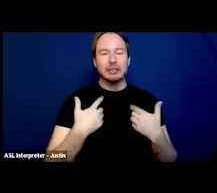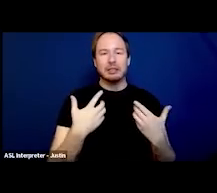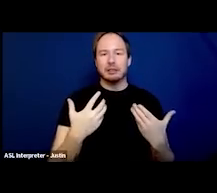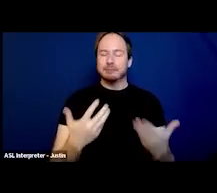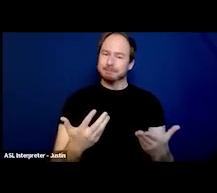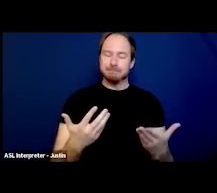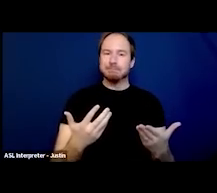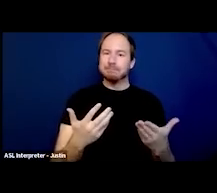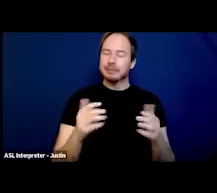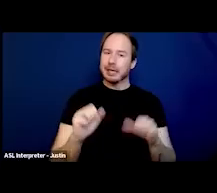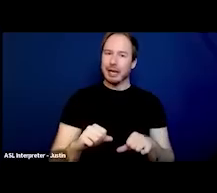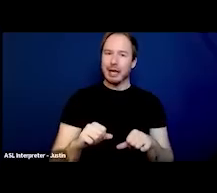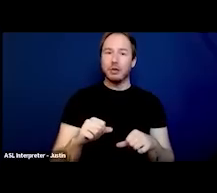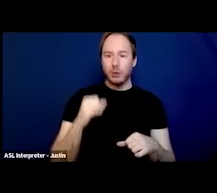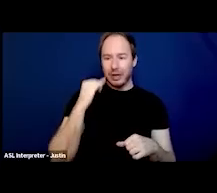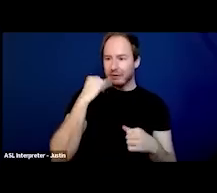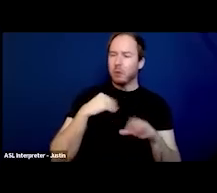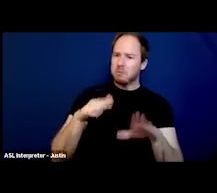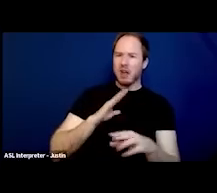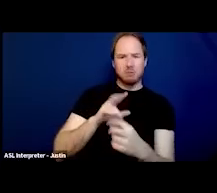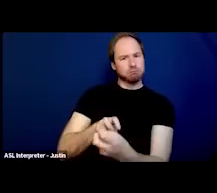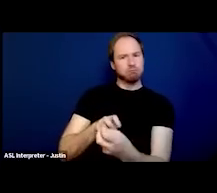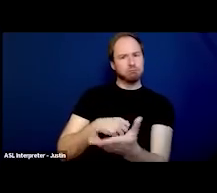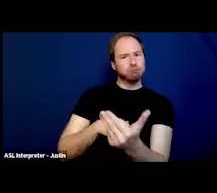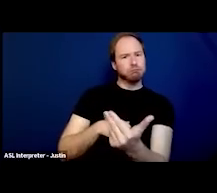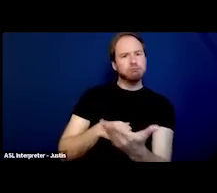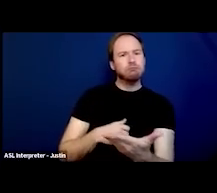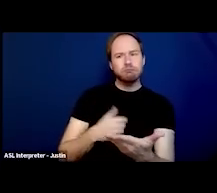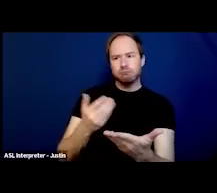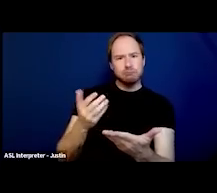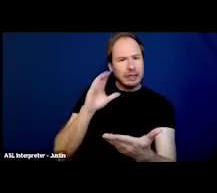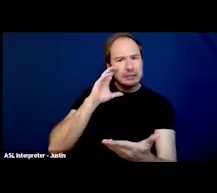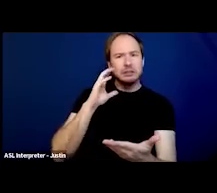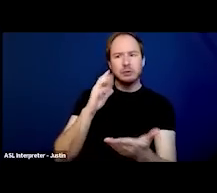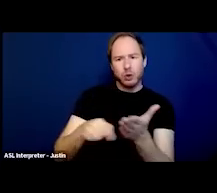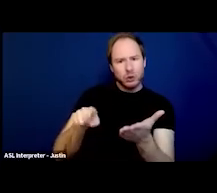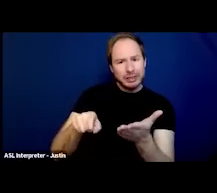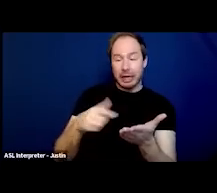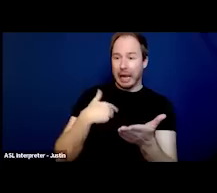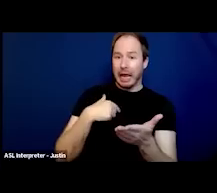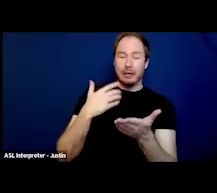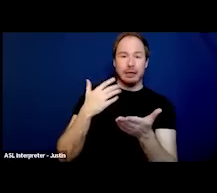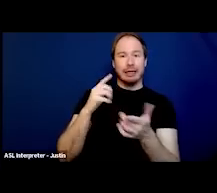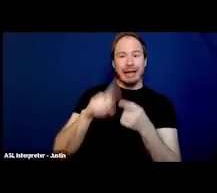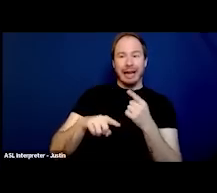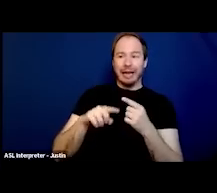things along those lines. And so actively listening, What is it that you need? What is it that you want? You might not be able to fulfill that need,